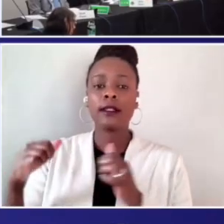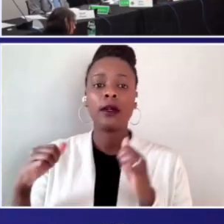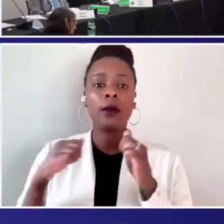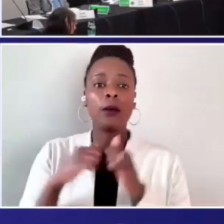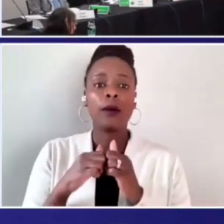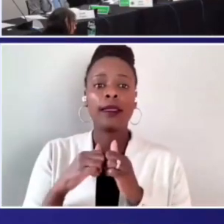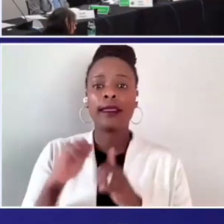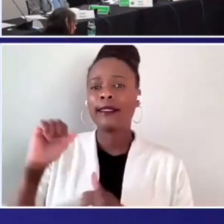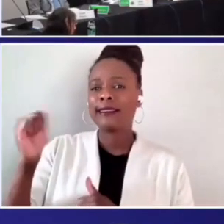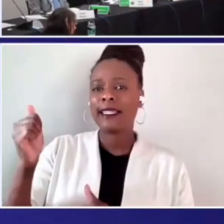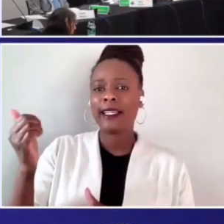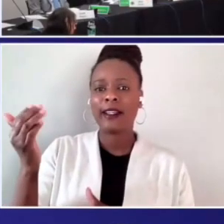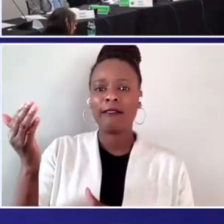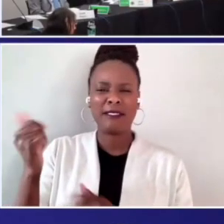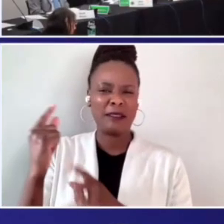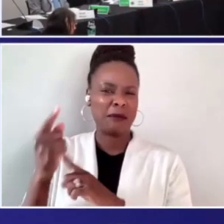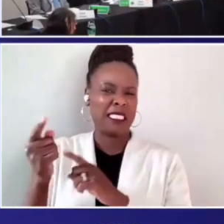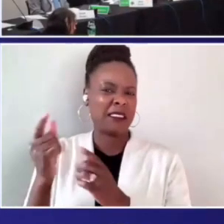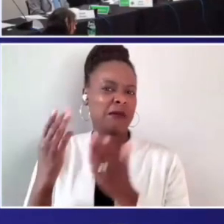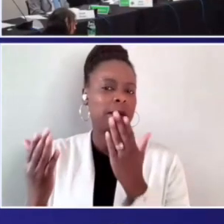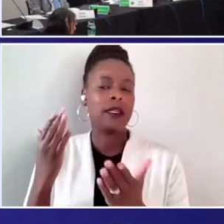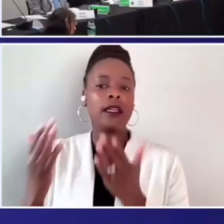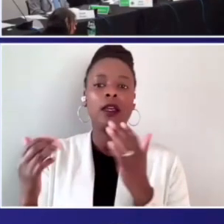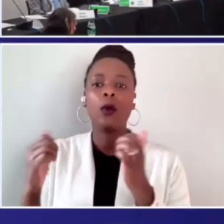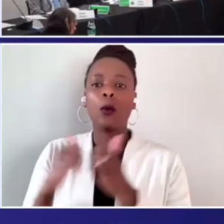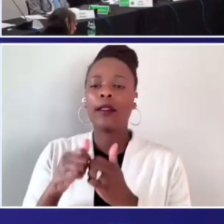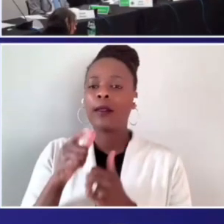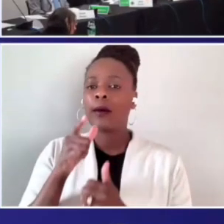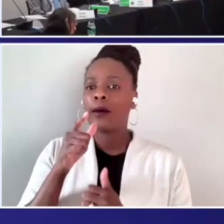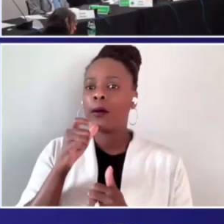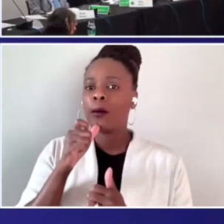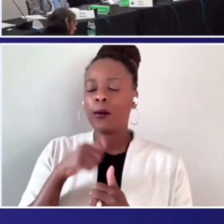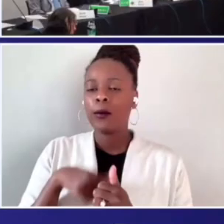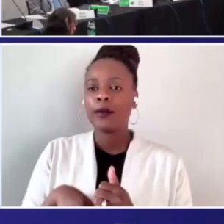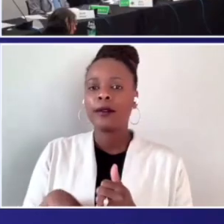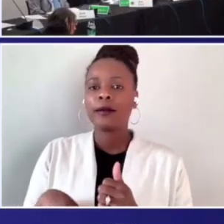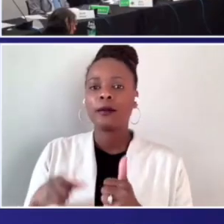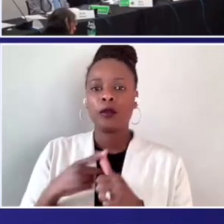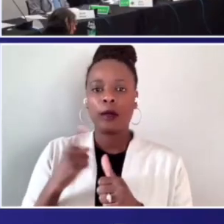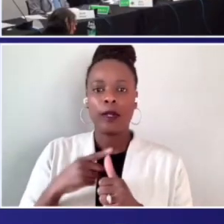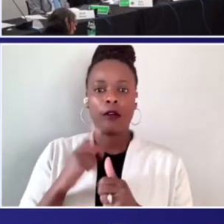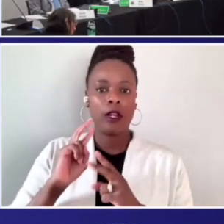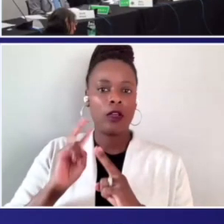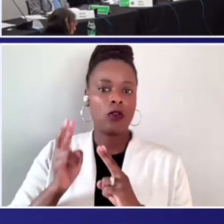or 15 minutes with the following primary and alternates: private nonprofit